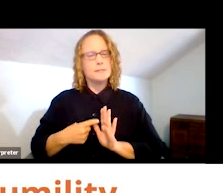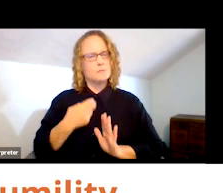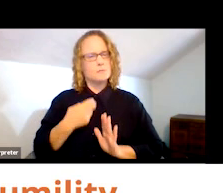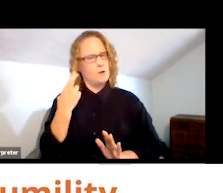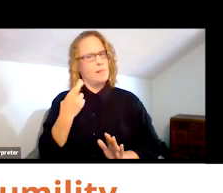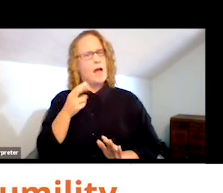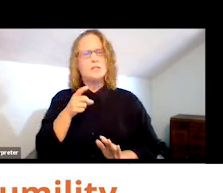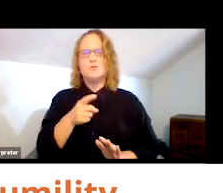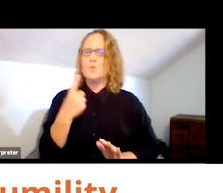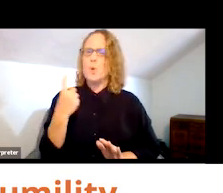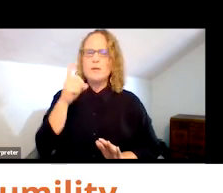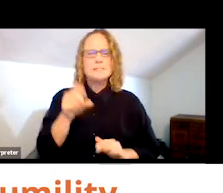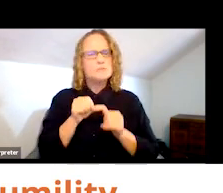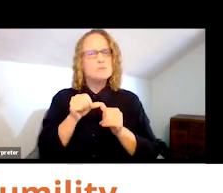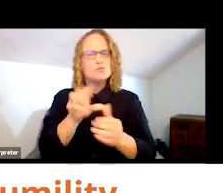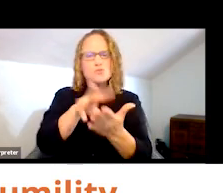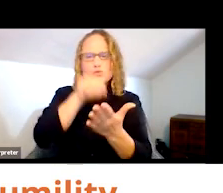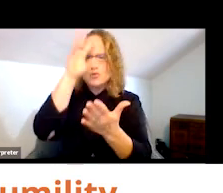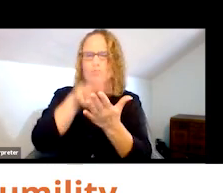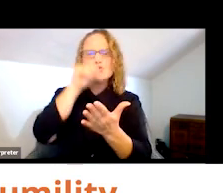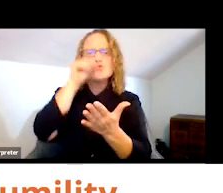is to focus on three things, number one,